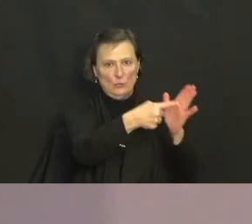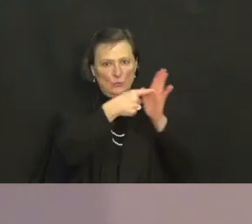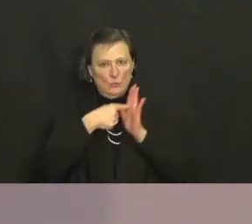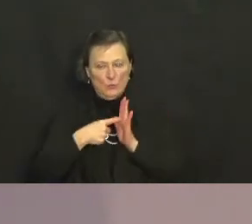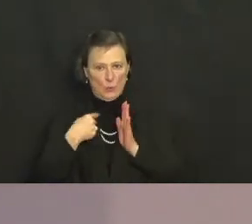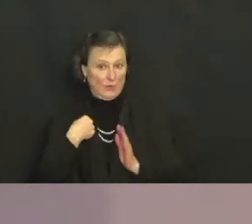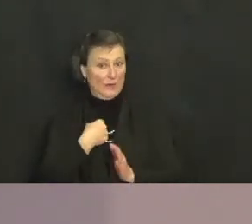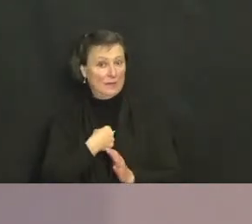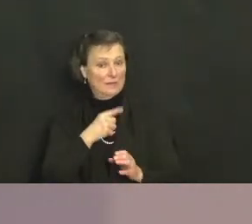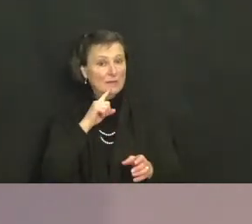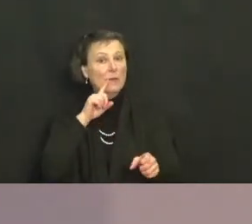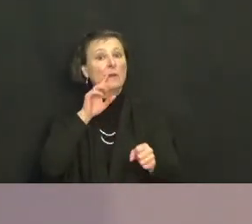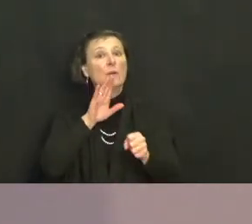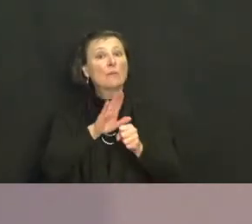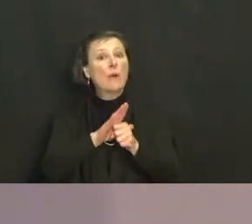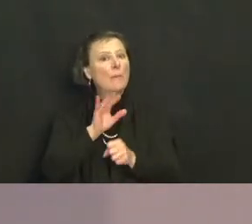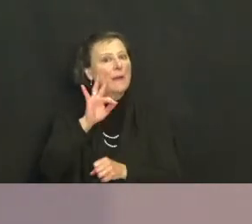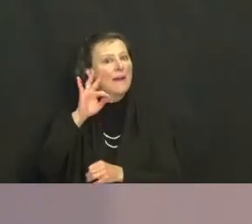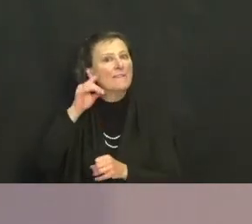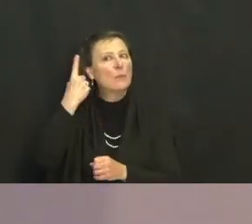The promise of a dream.